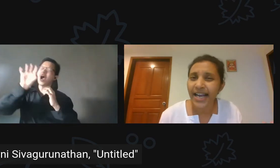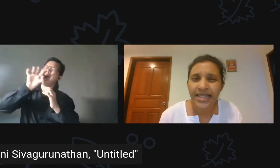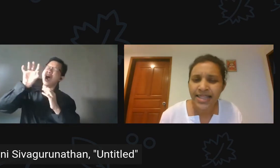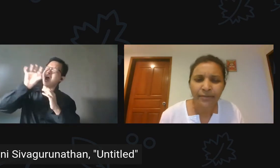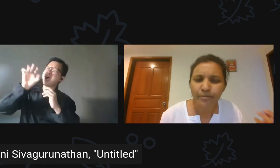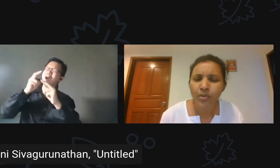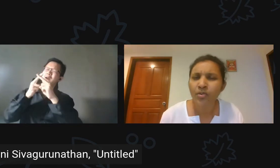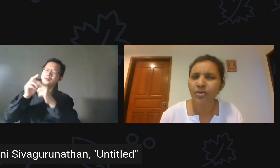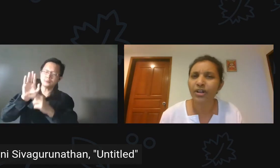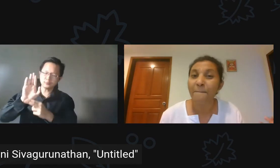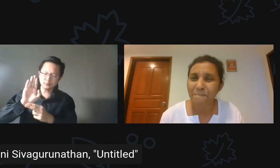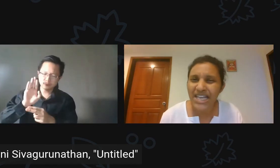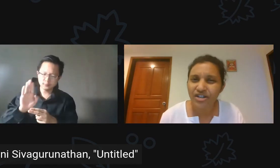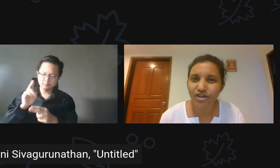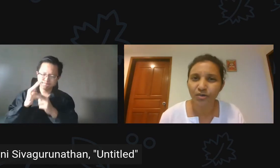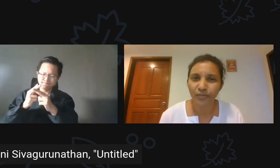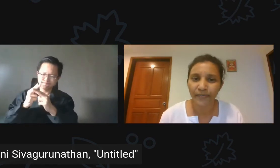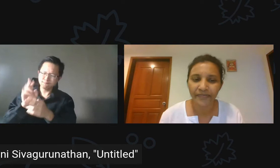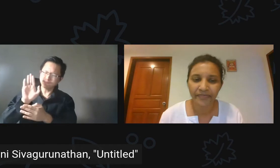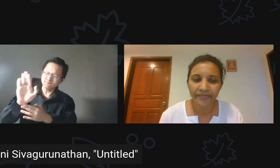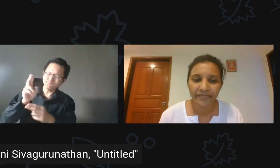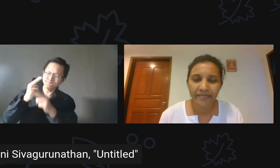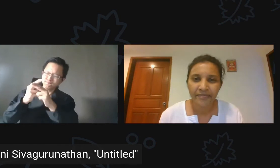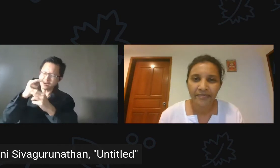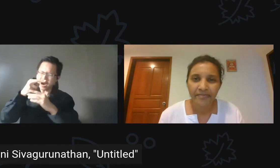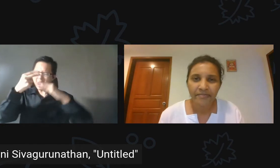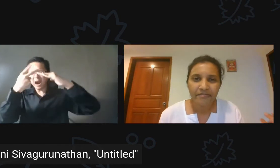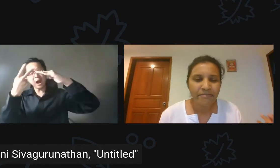and in that pool meet you.